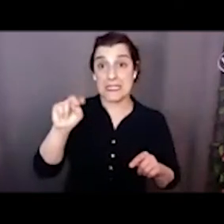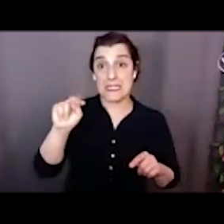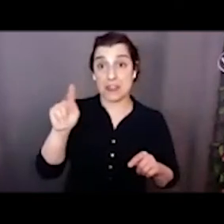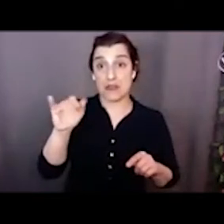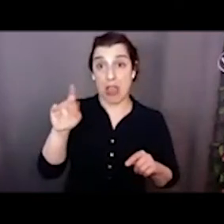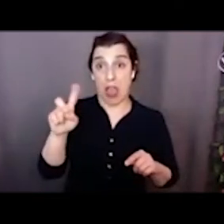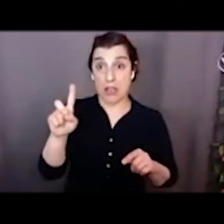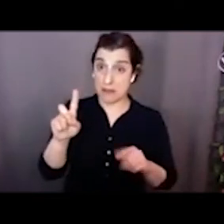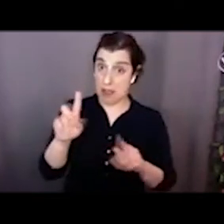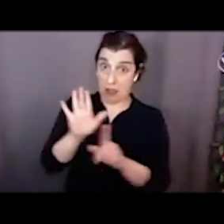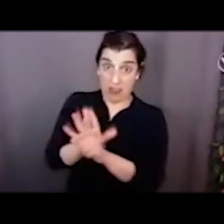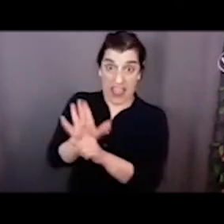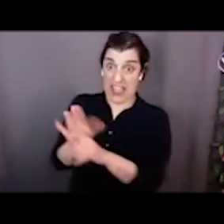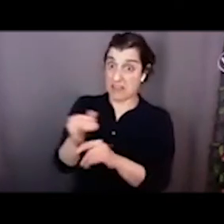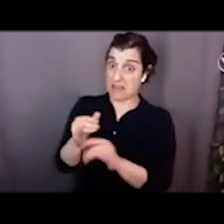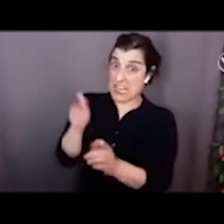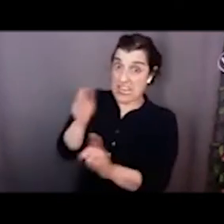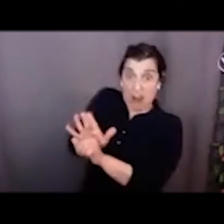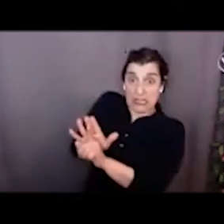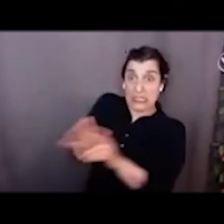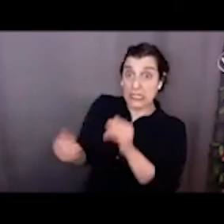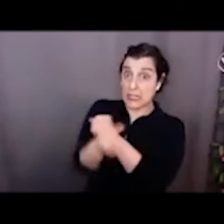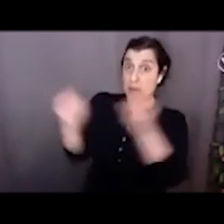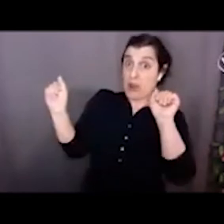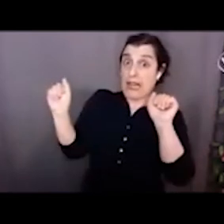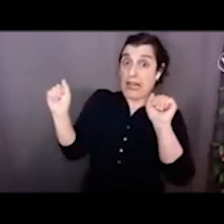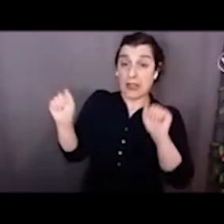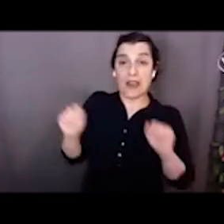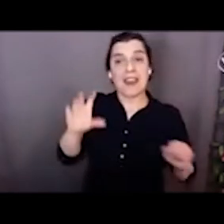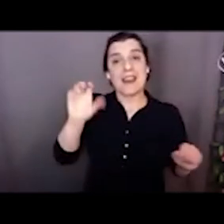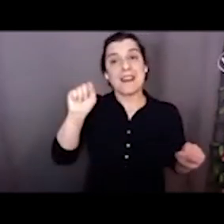You know, there's this common notion in the Silicon Valley or West at Lara said, you know,